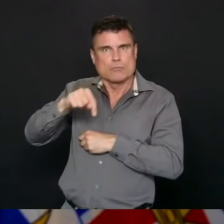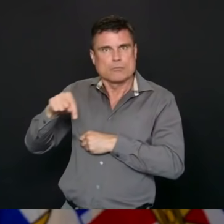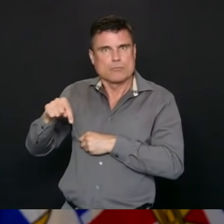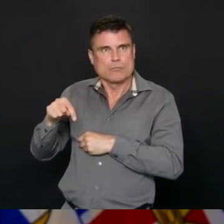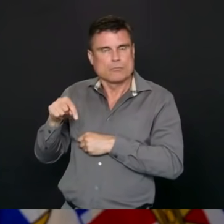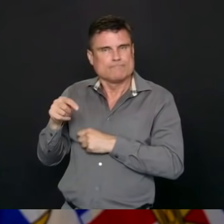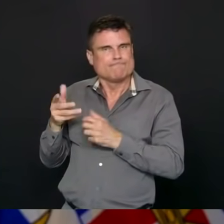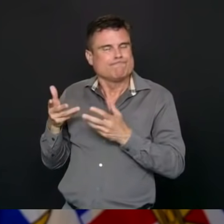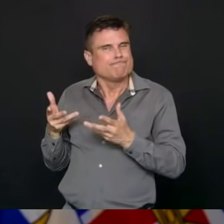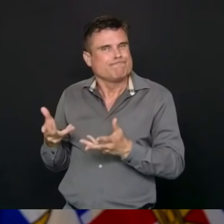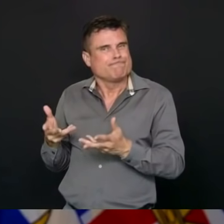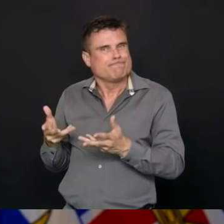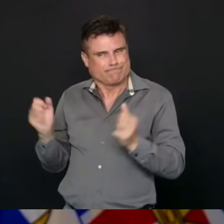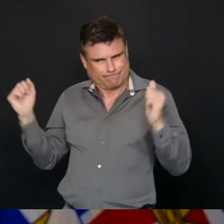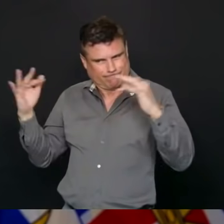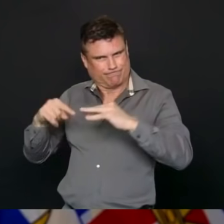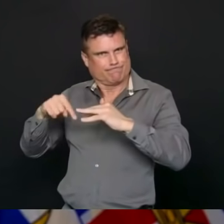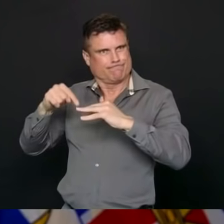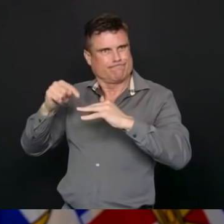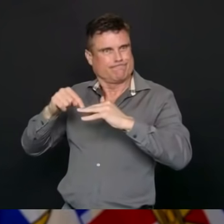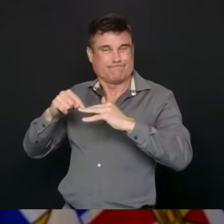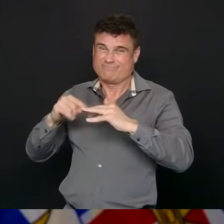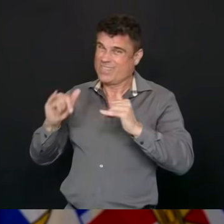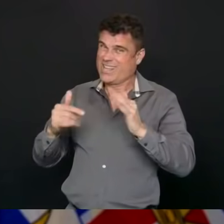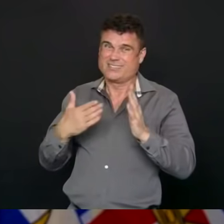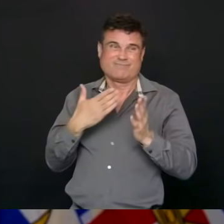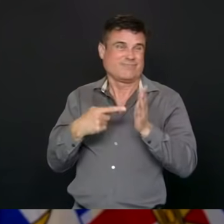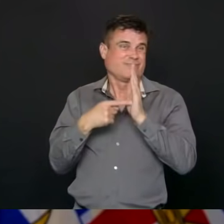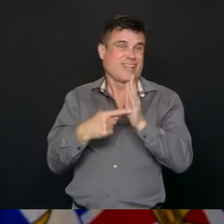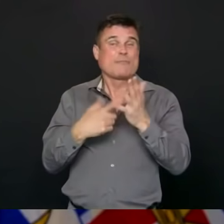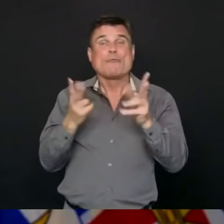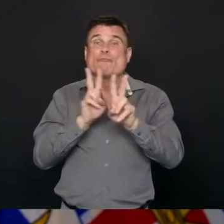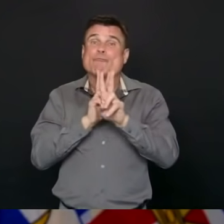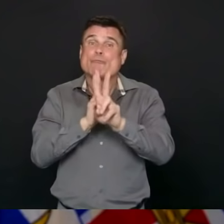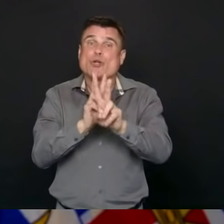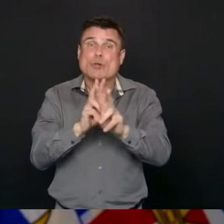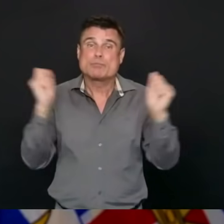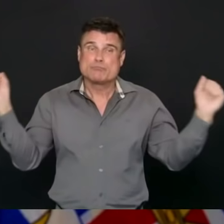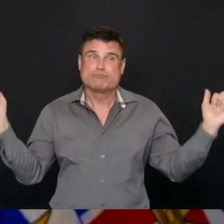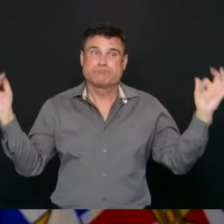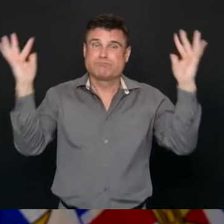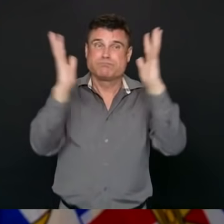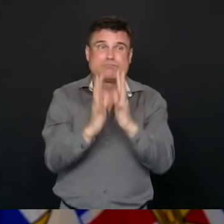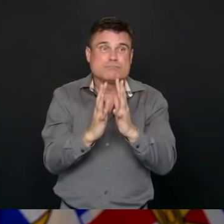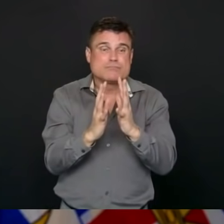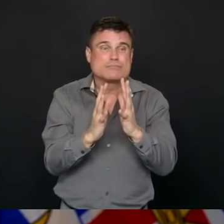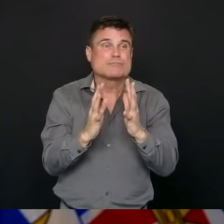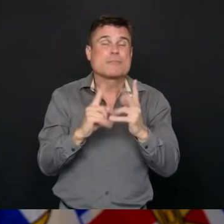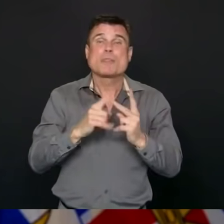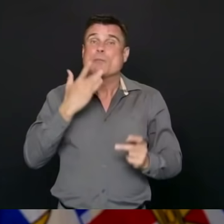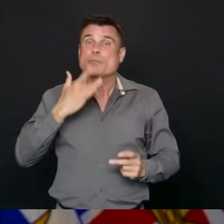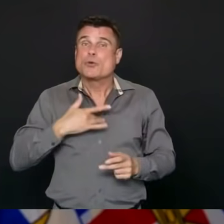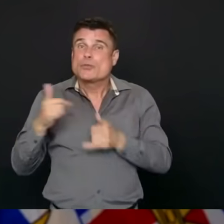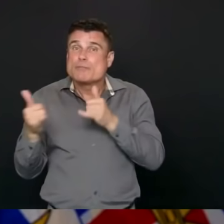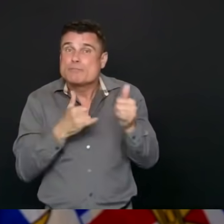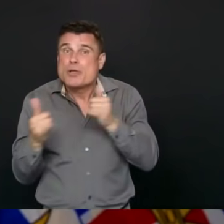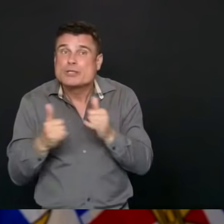We have seen the same thing with funerals, with birthday parties, with concerts and events where people have come together.